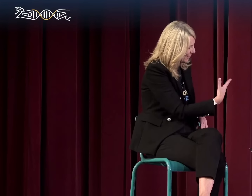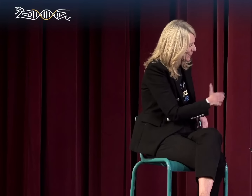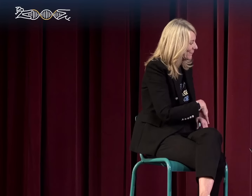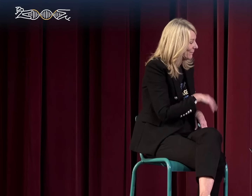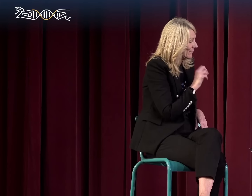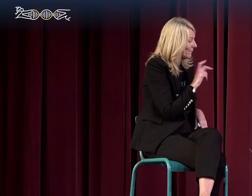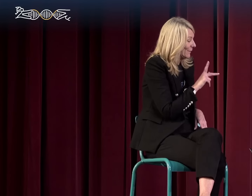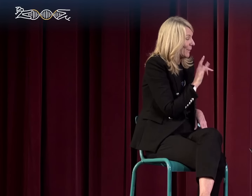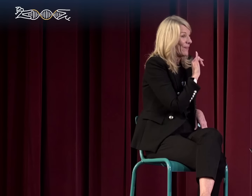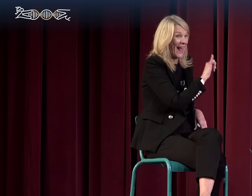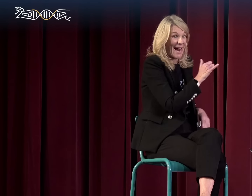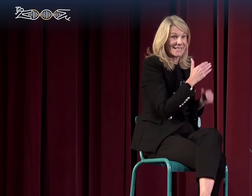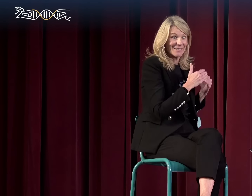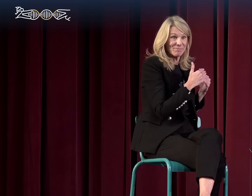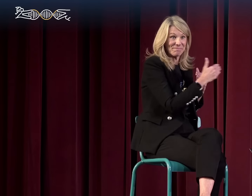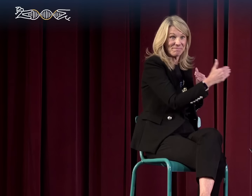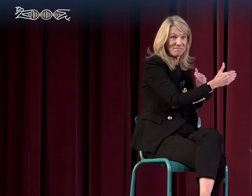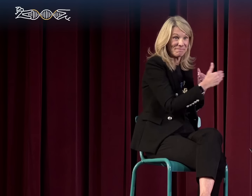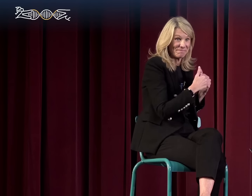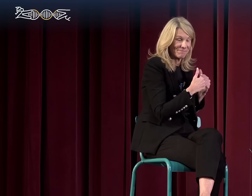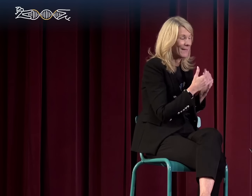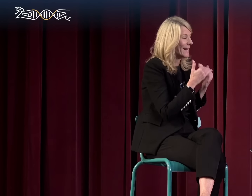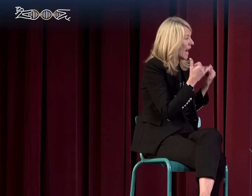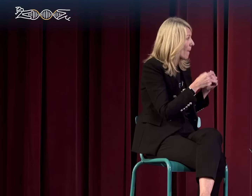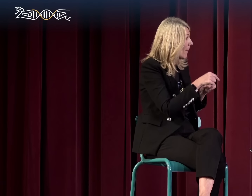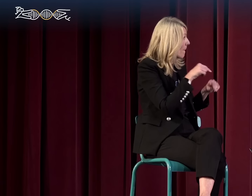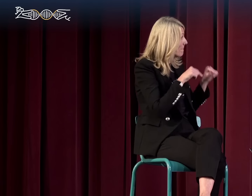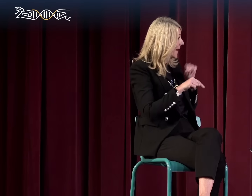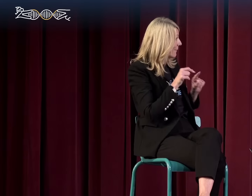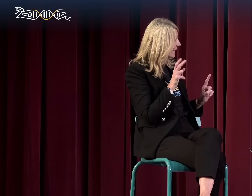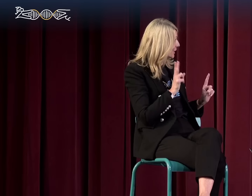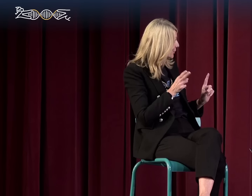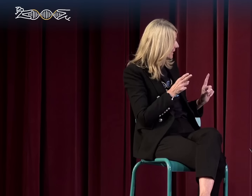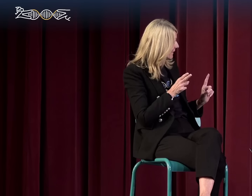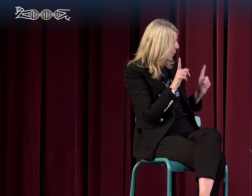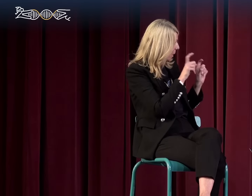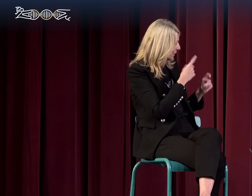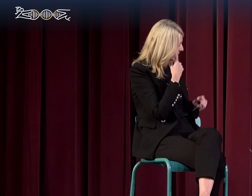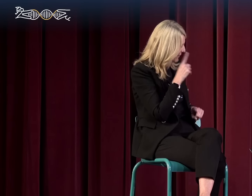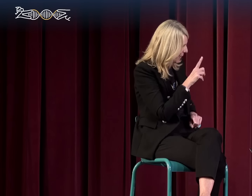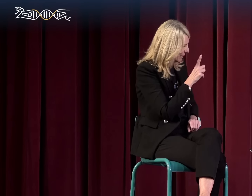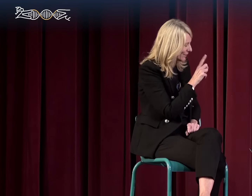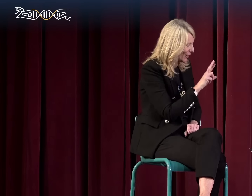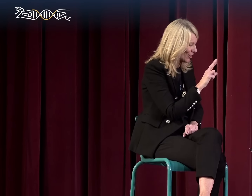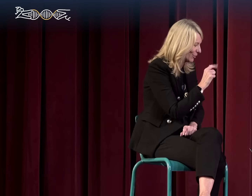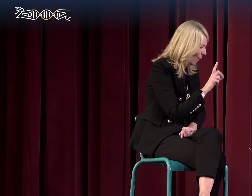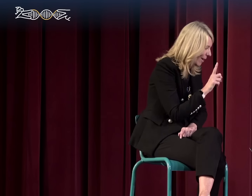Thank you, Dr. Braun. All right. So I do want to talk about what really lies ahead in next five years.